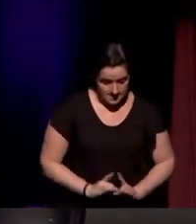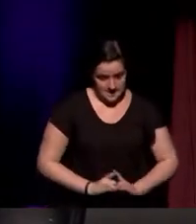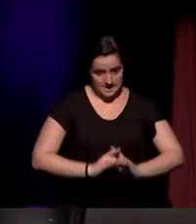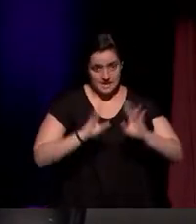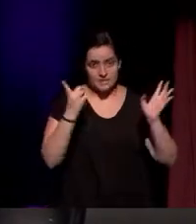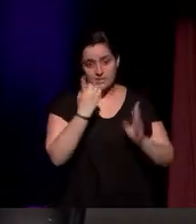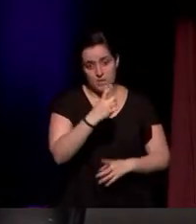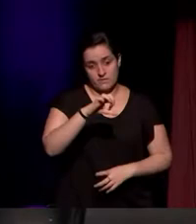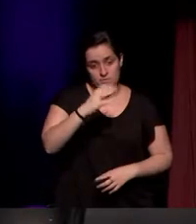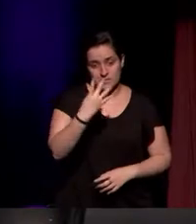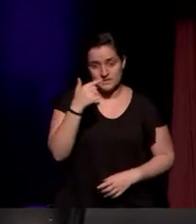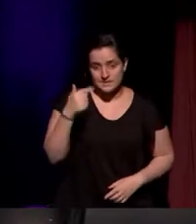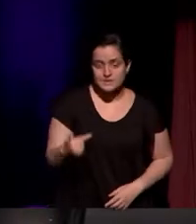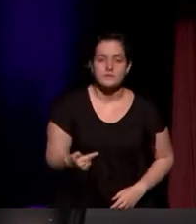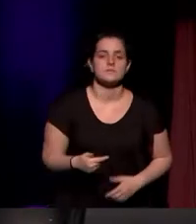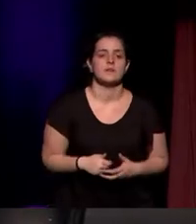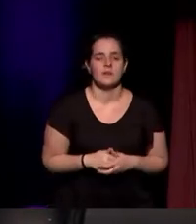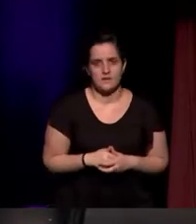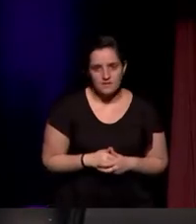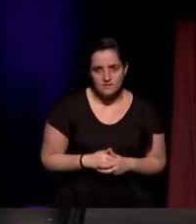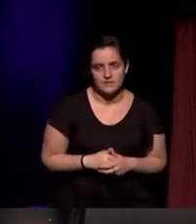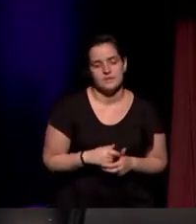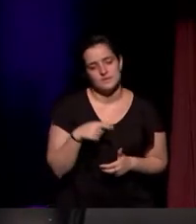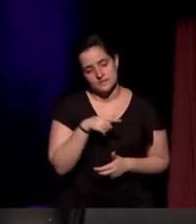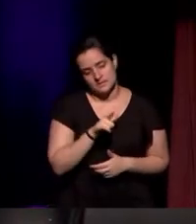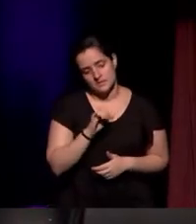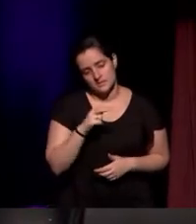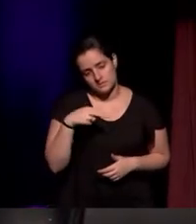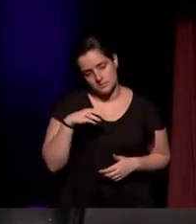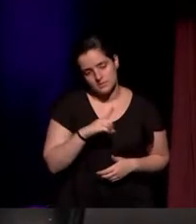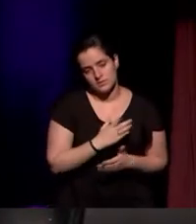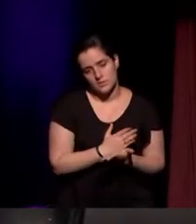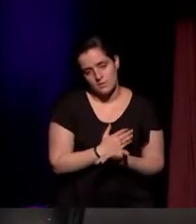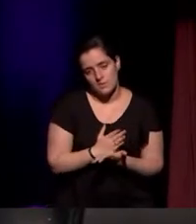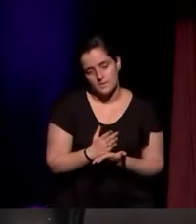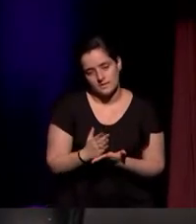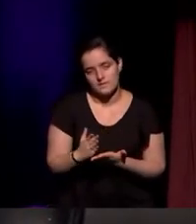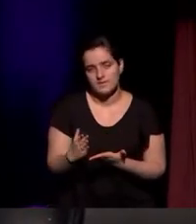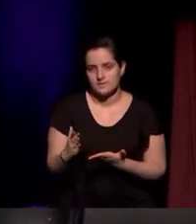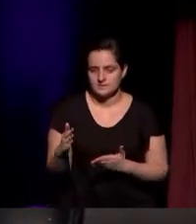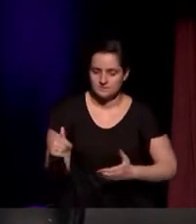is that it starts to win… it becomes this configuration